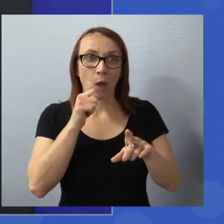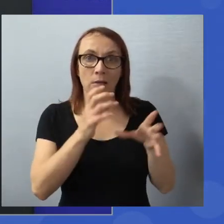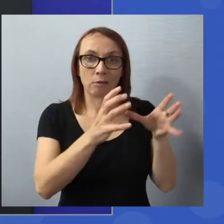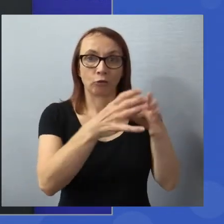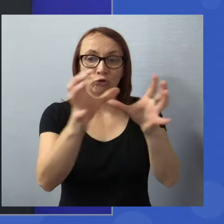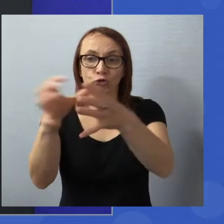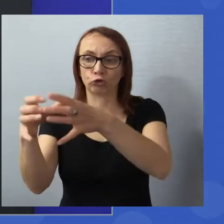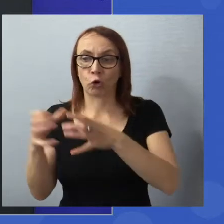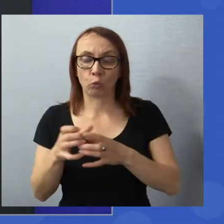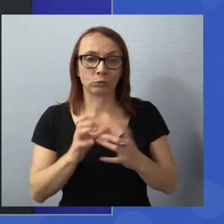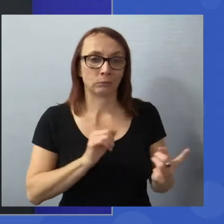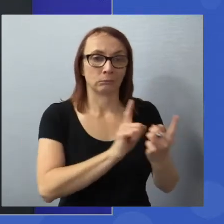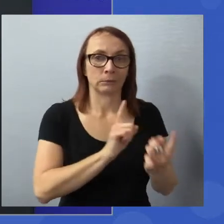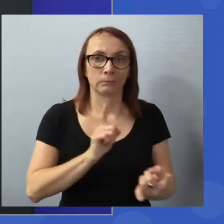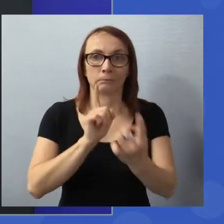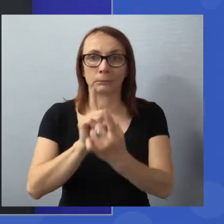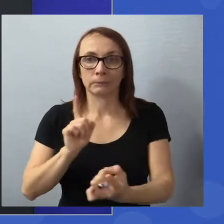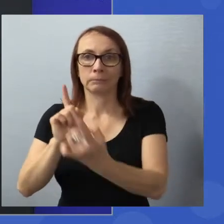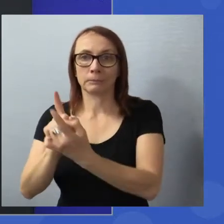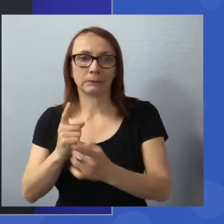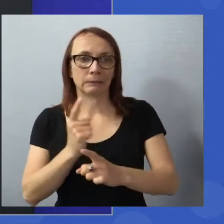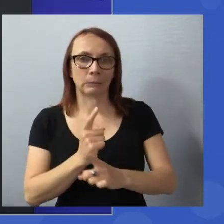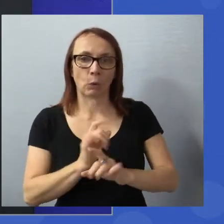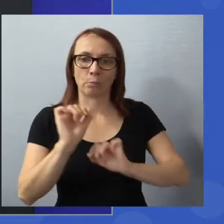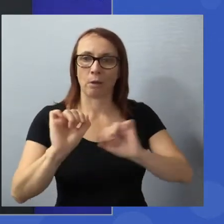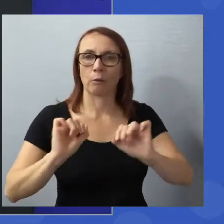about specific action points and Huey's you might have and I think and common